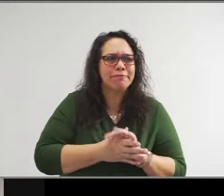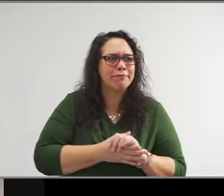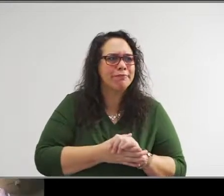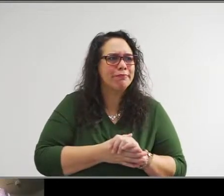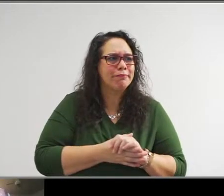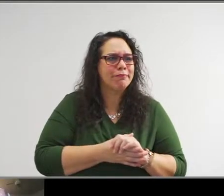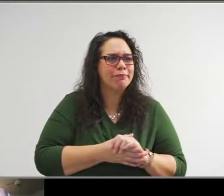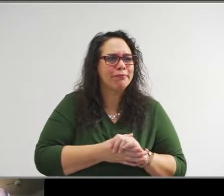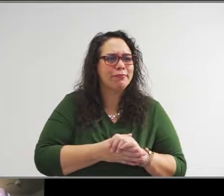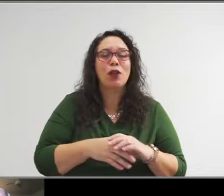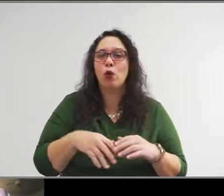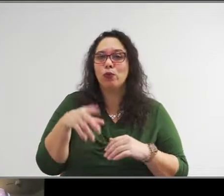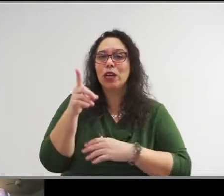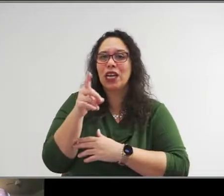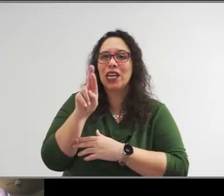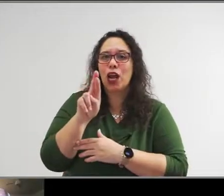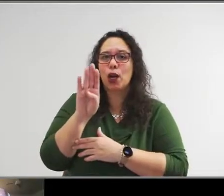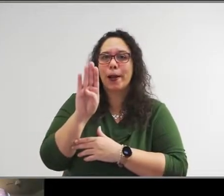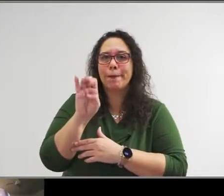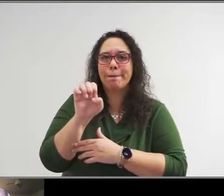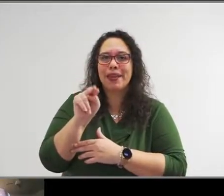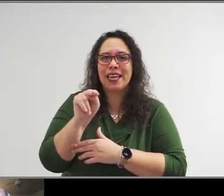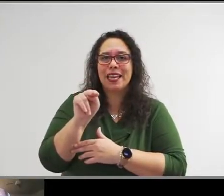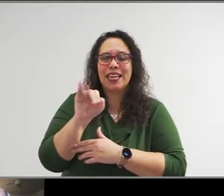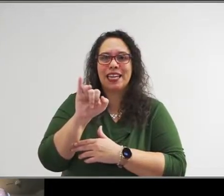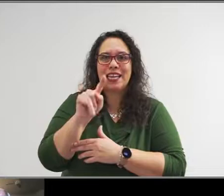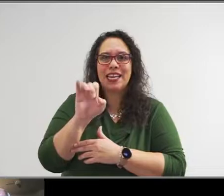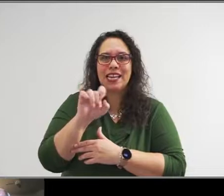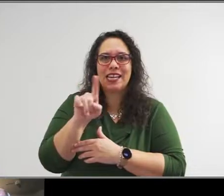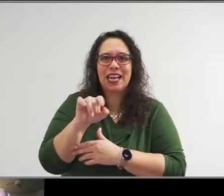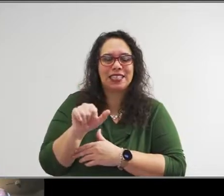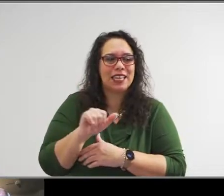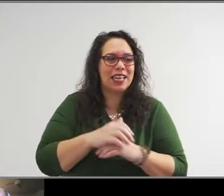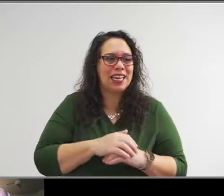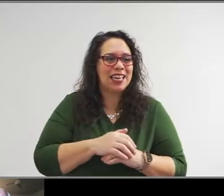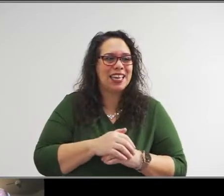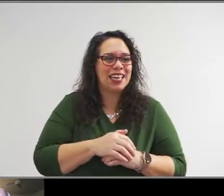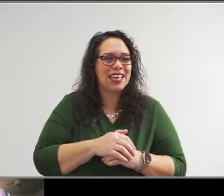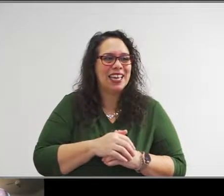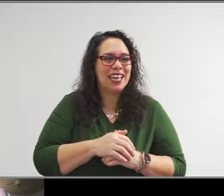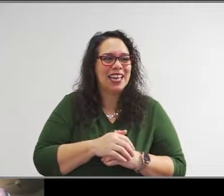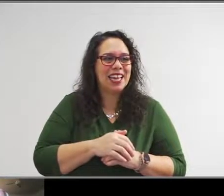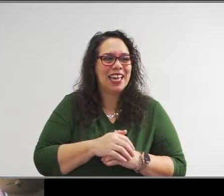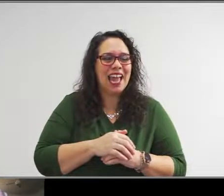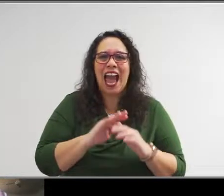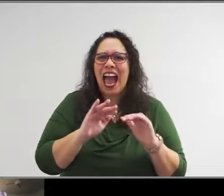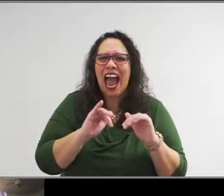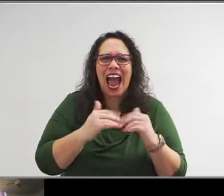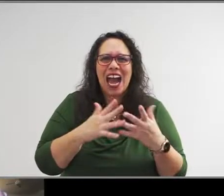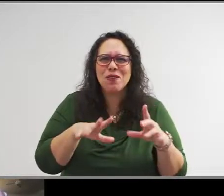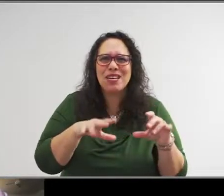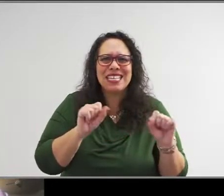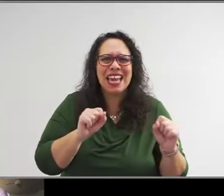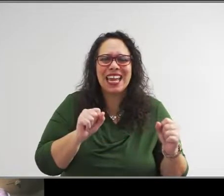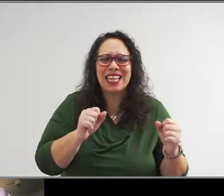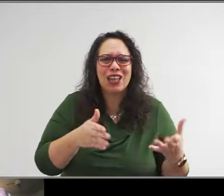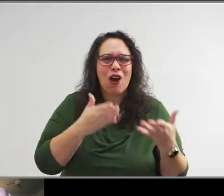Yes, Dr. Benitez. I'd only take you up on the offer to come join you, who do we contact?